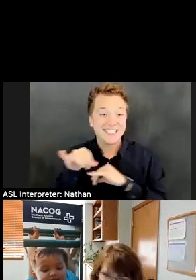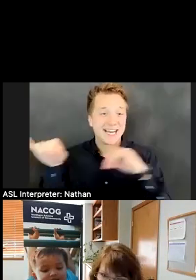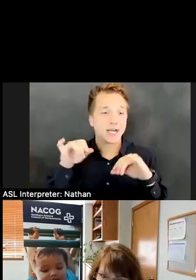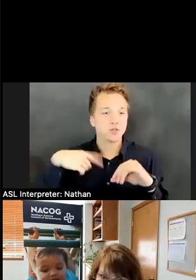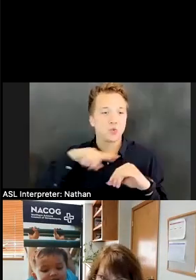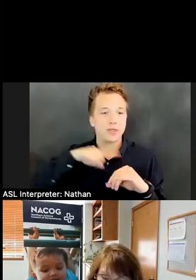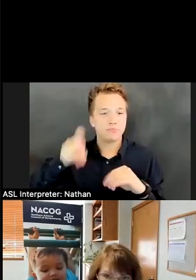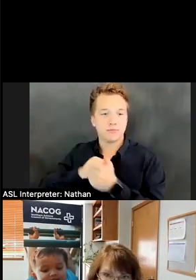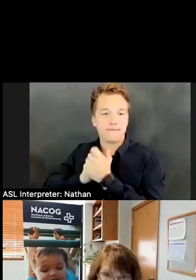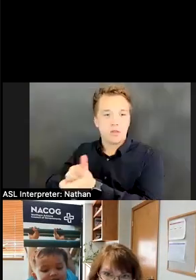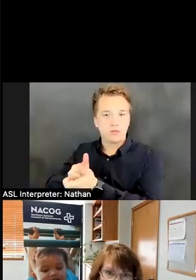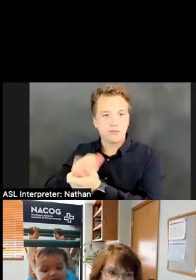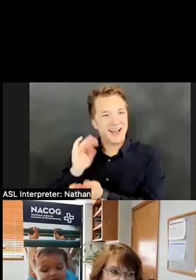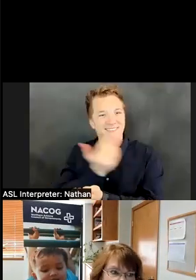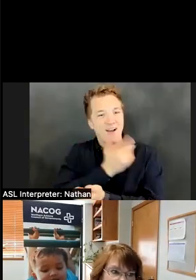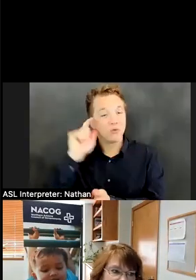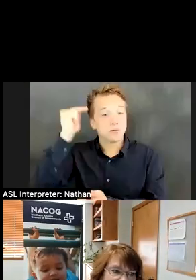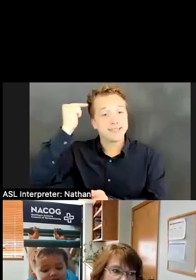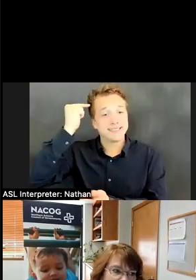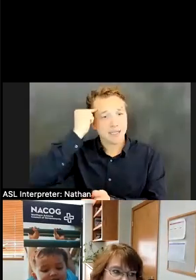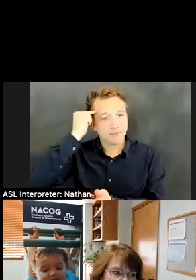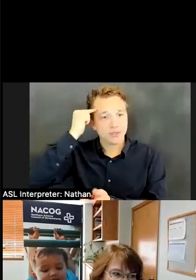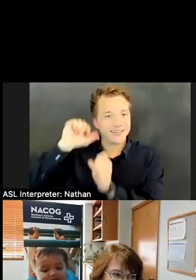Our governing bodies rely on that as well.